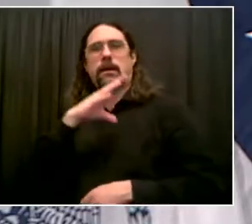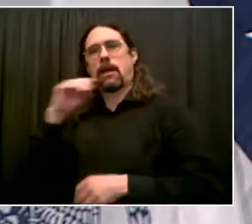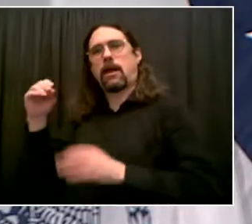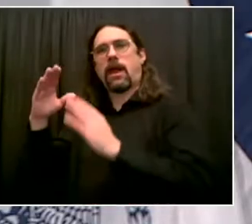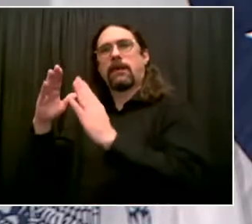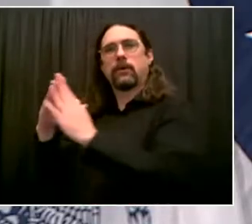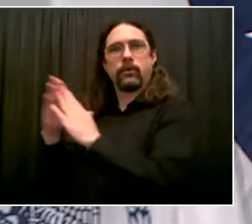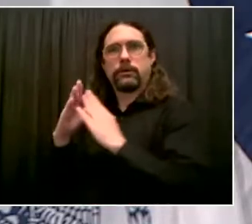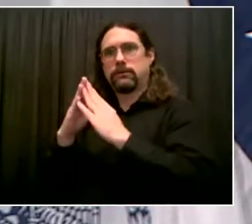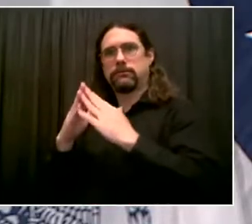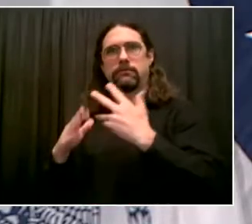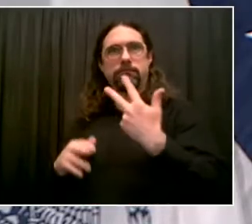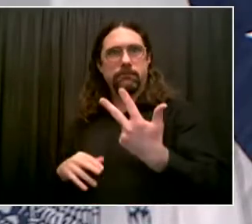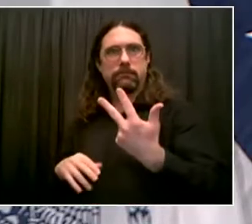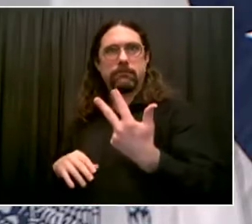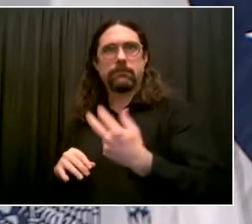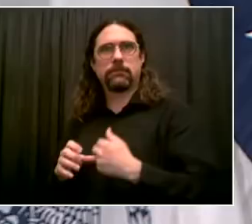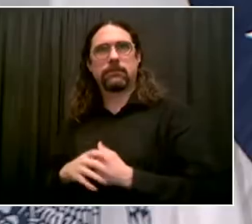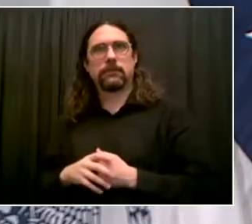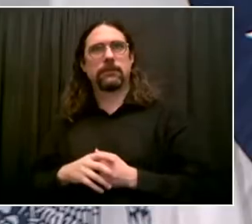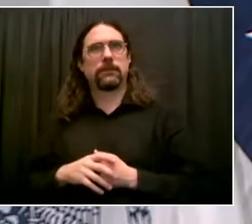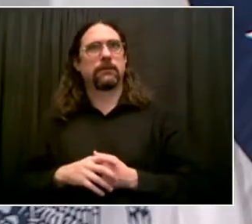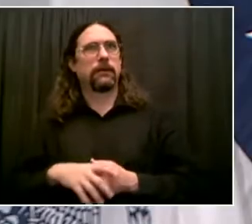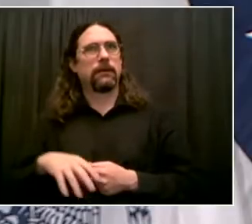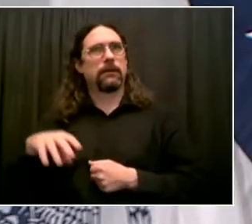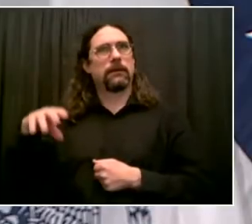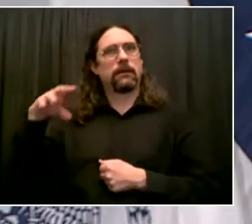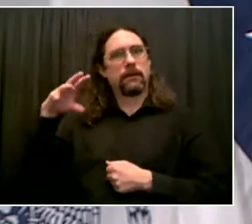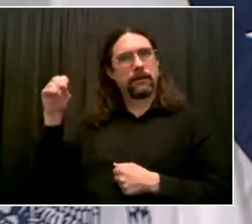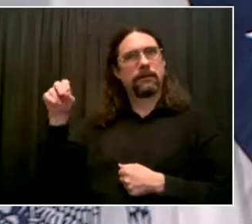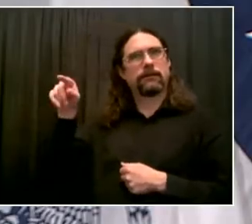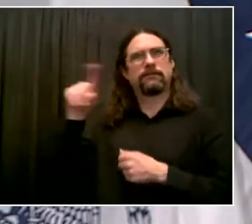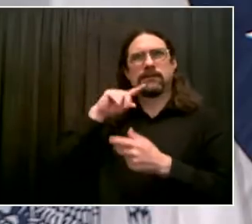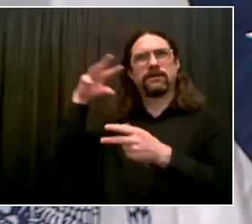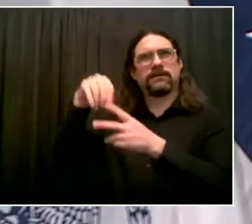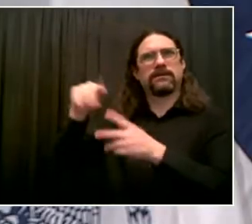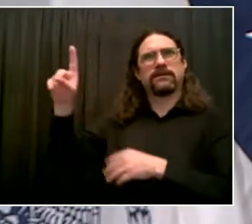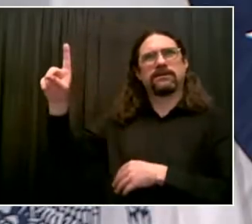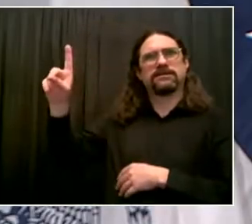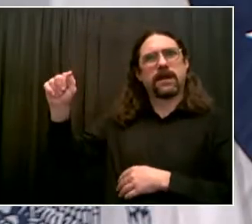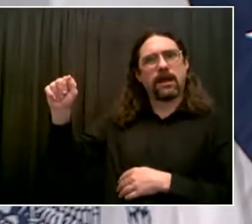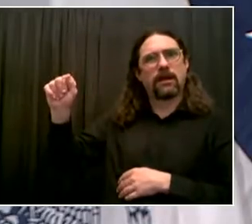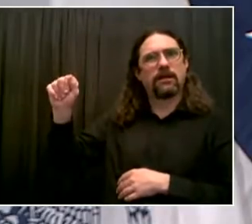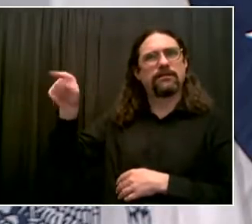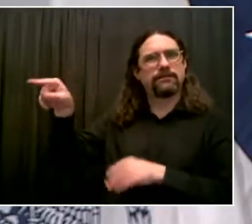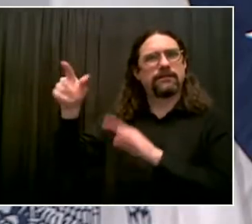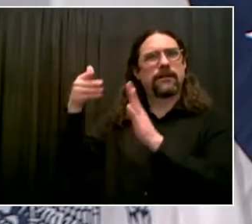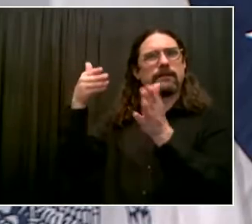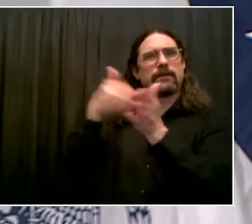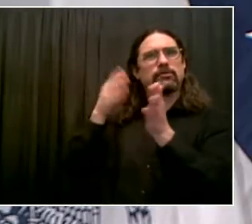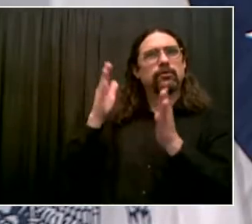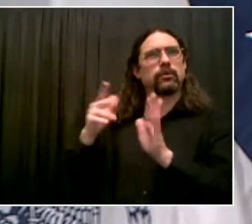WHAT MATTERS MOST IS THE WORK WE DO WITH OUR DISTRICT ATTORNIES.